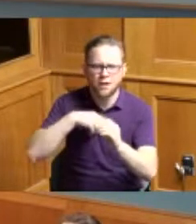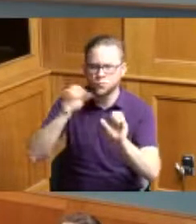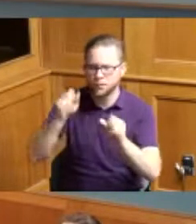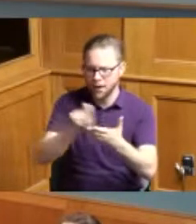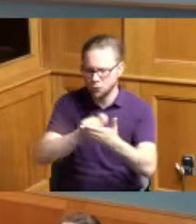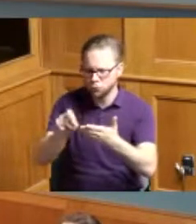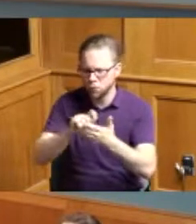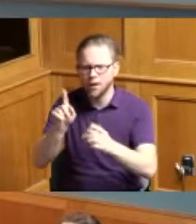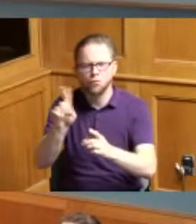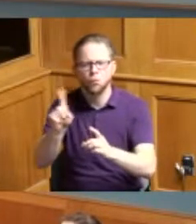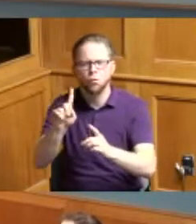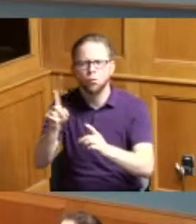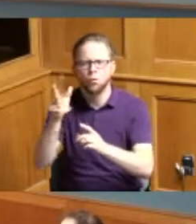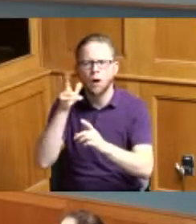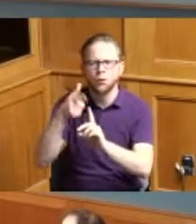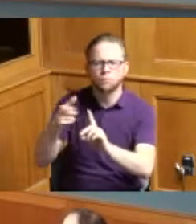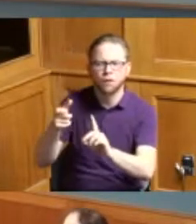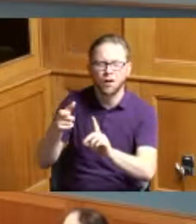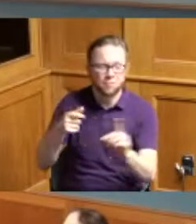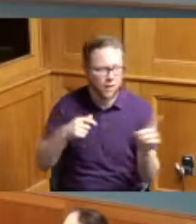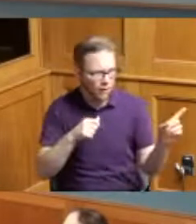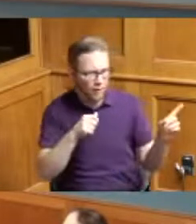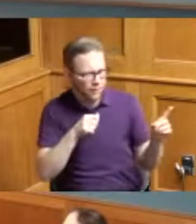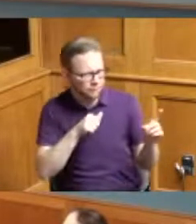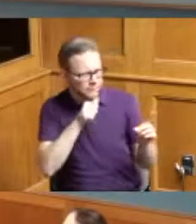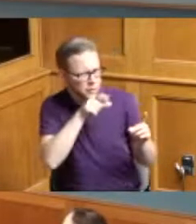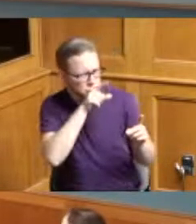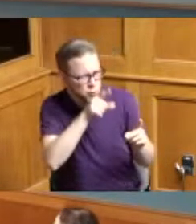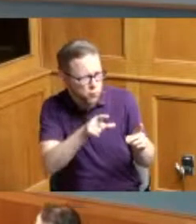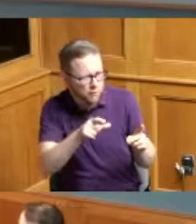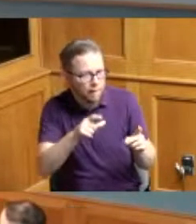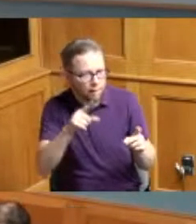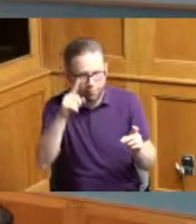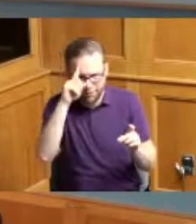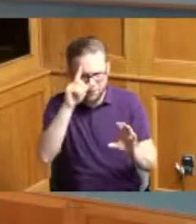answer to that question but I do not believe that is there but I can certainly follow up with you